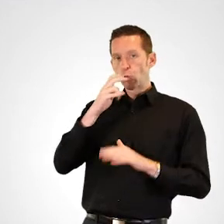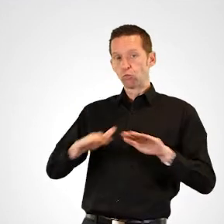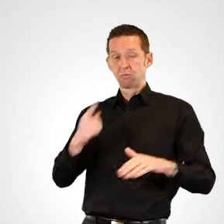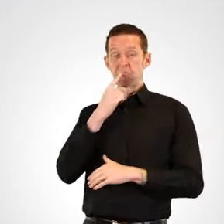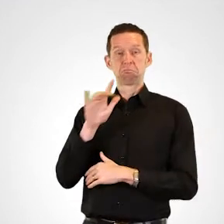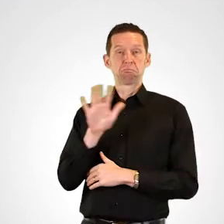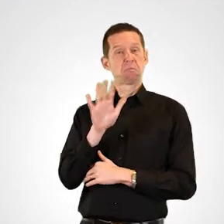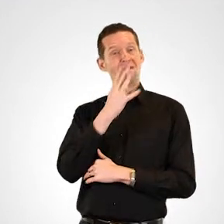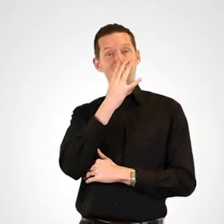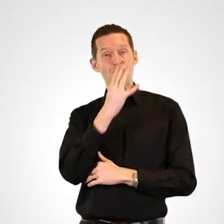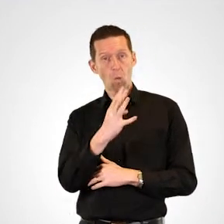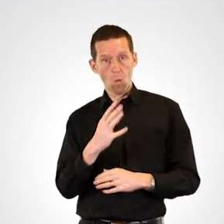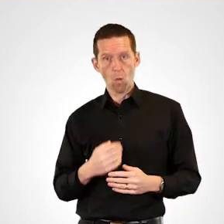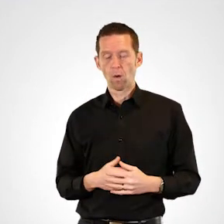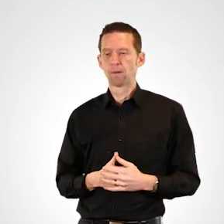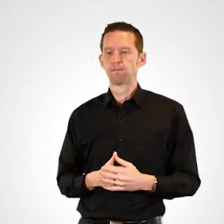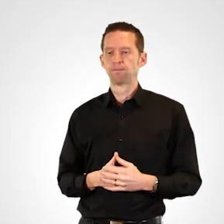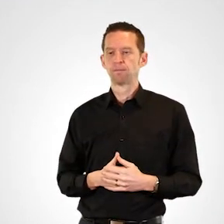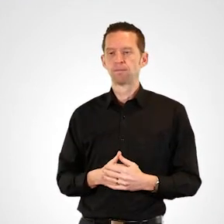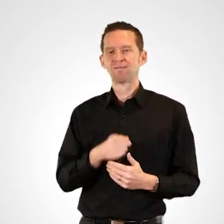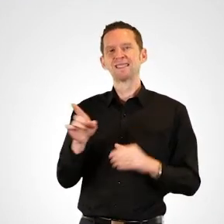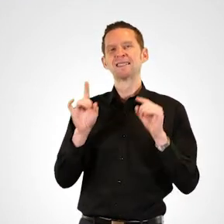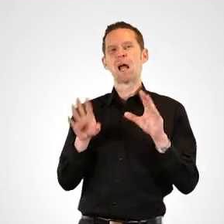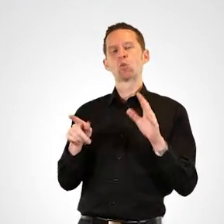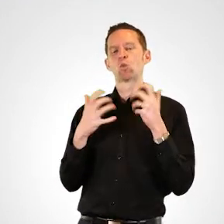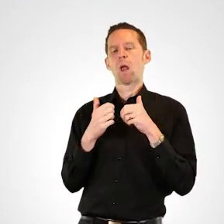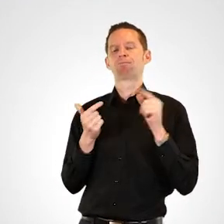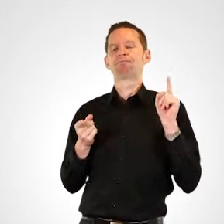at around four years of age, start to realise that the scribbles